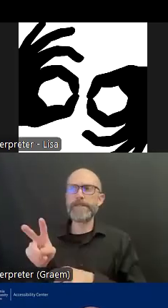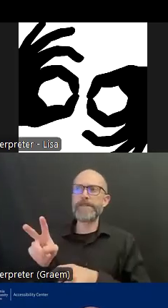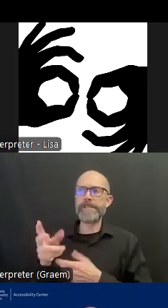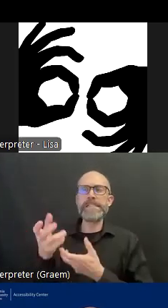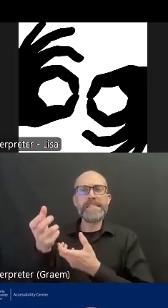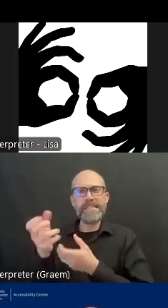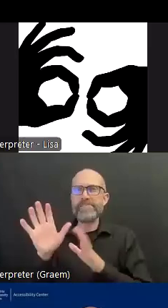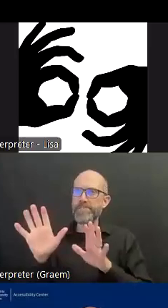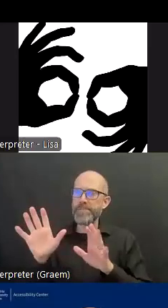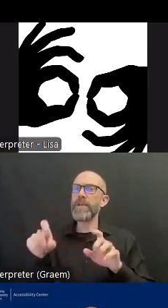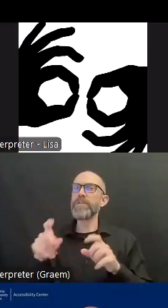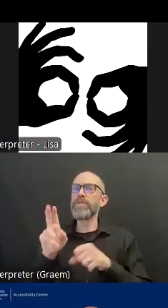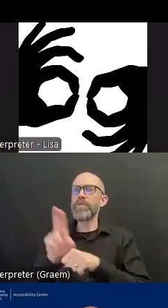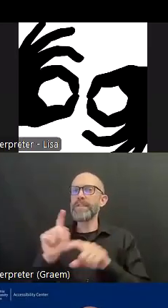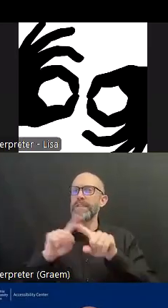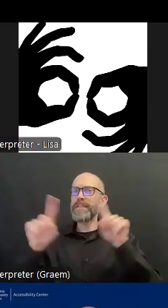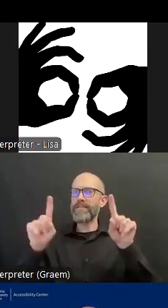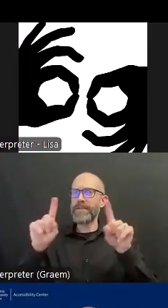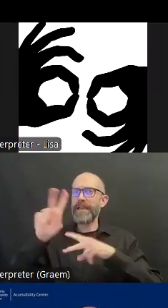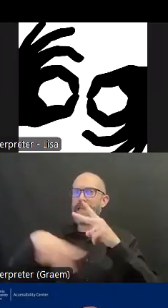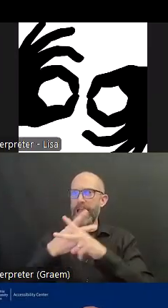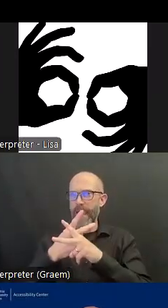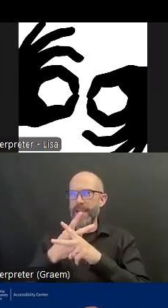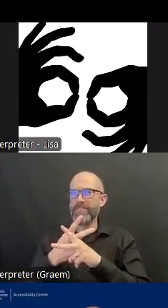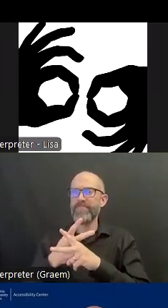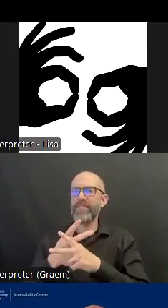of accessibility validation techniques. Esther?